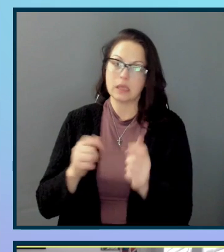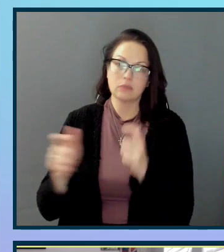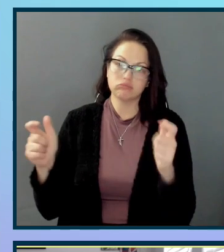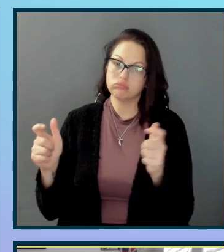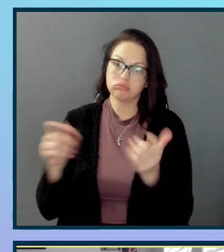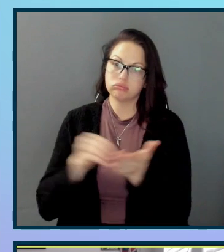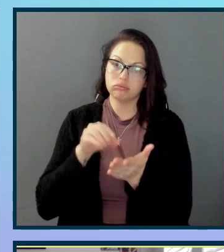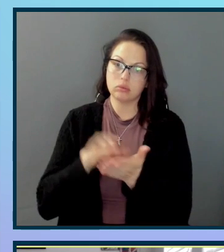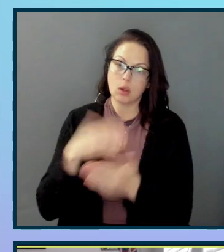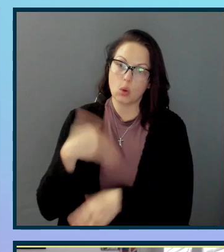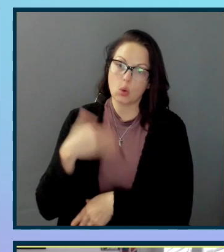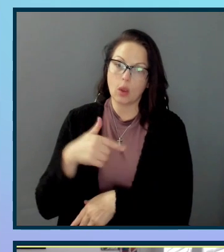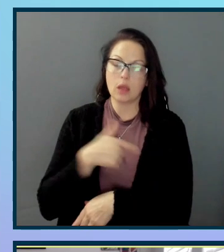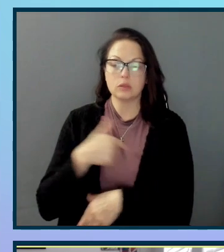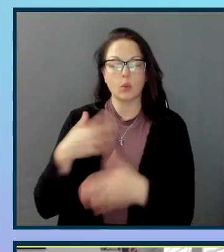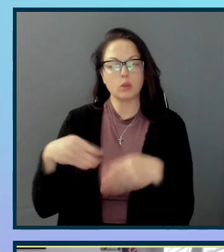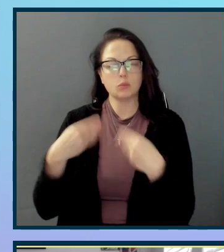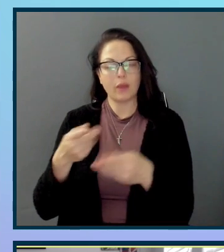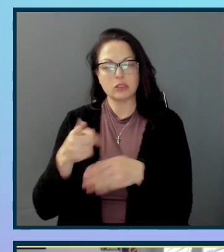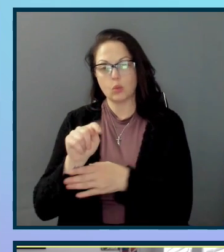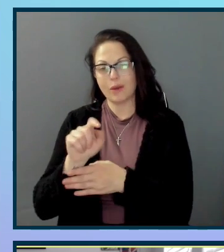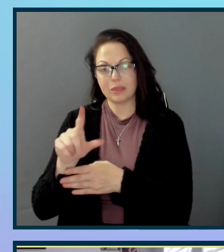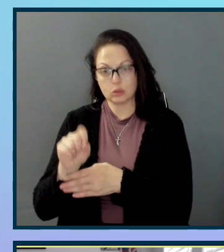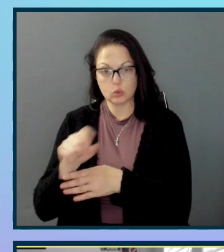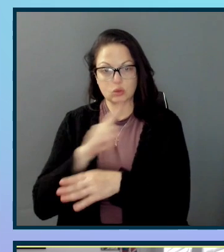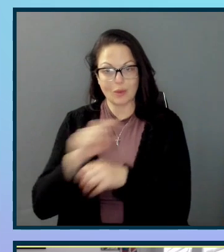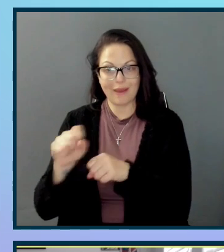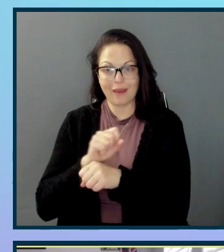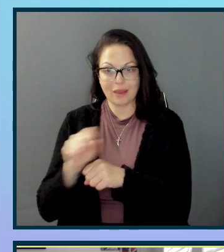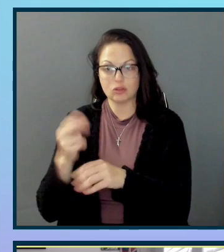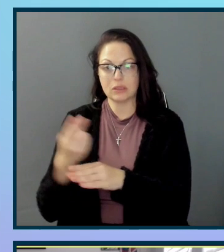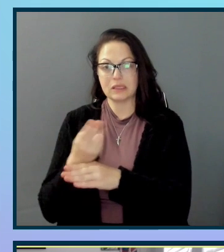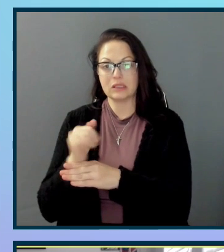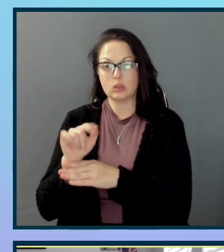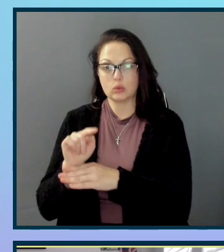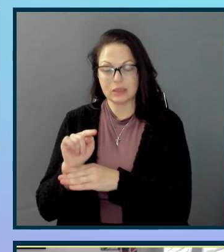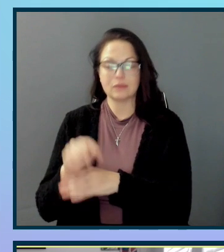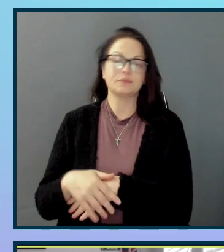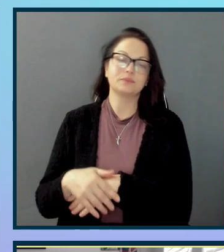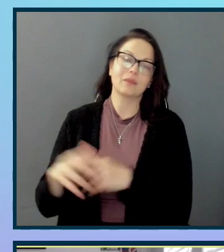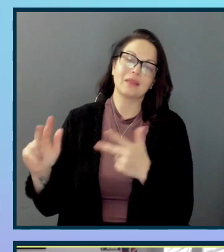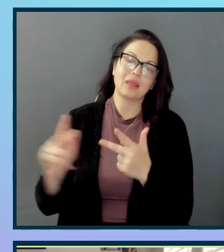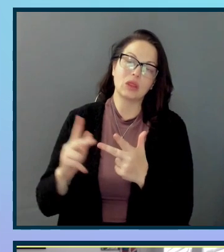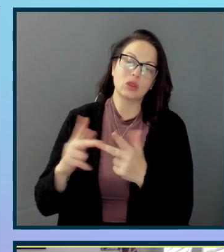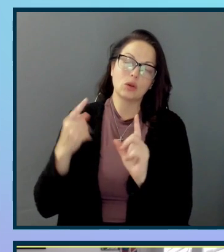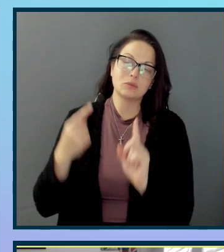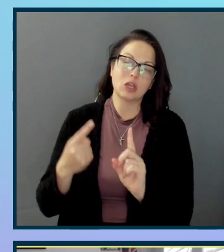So we wanna give you the tools to be able to actually use it. And then from there, the third objective for this presentation